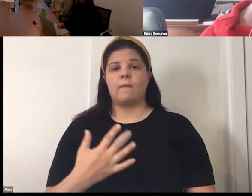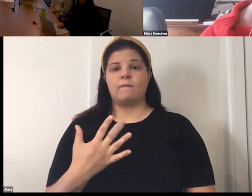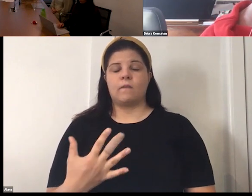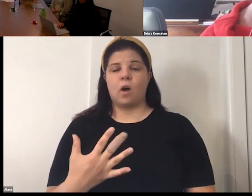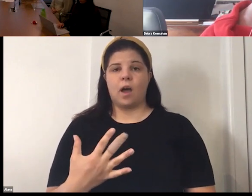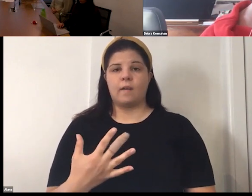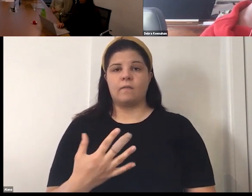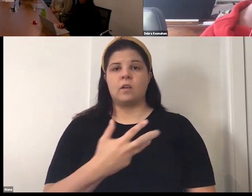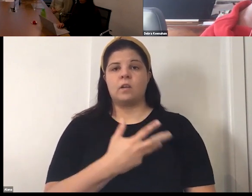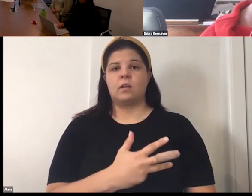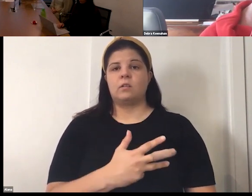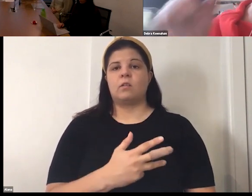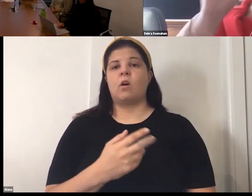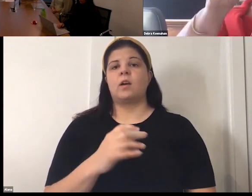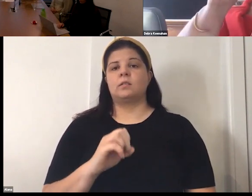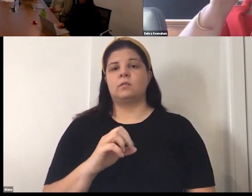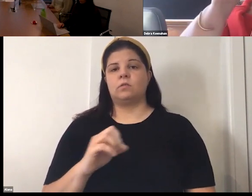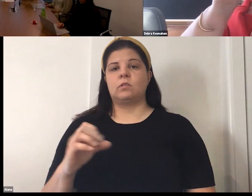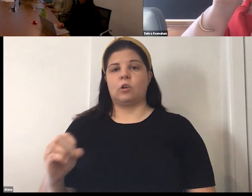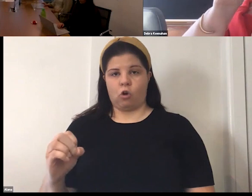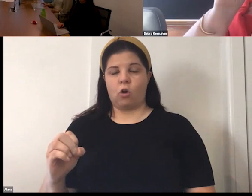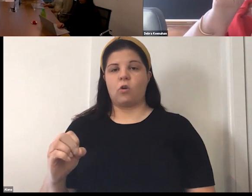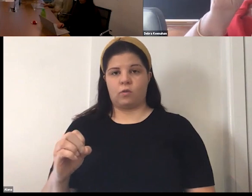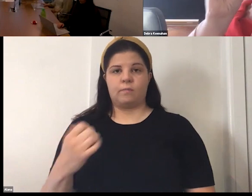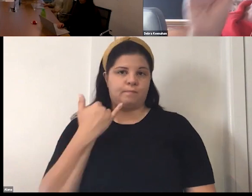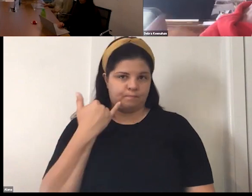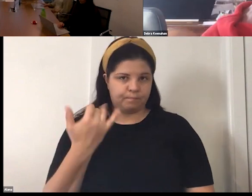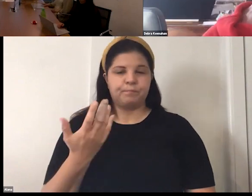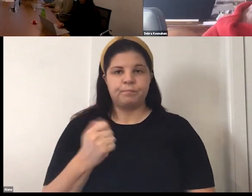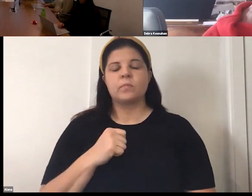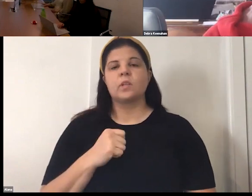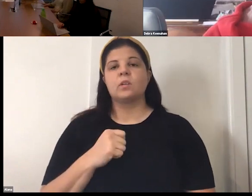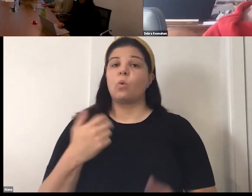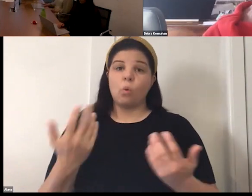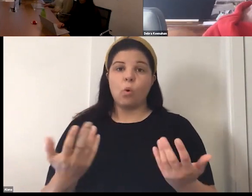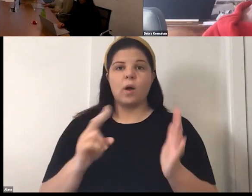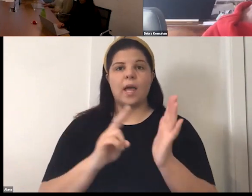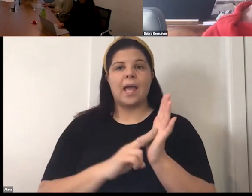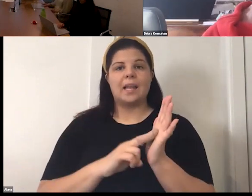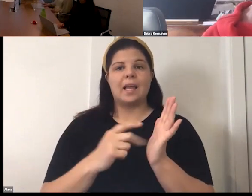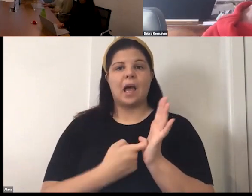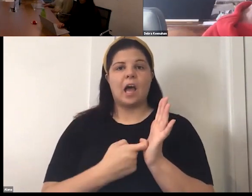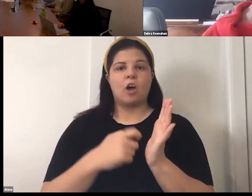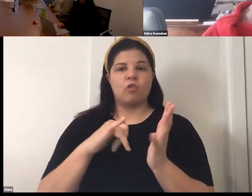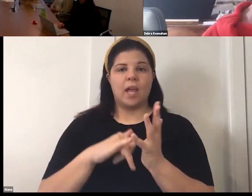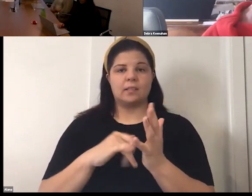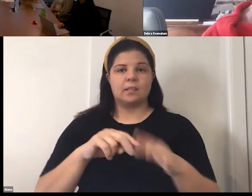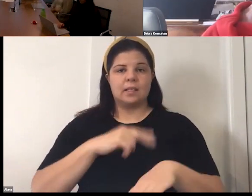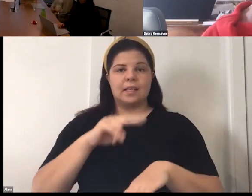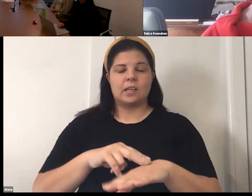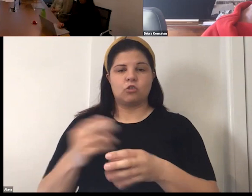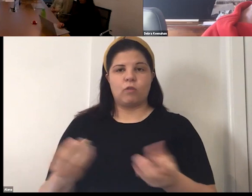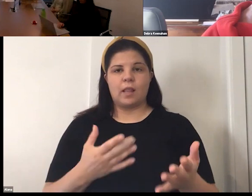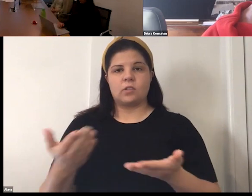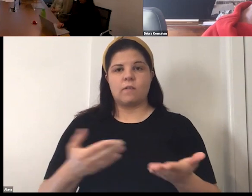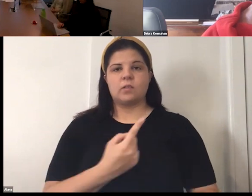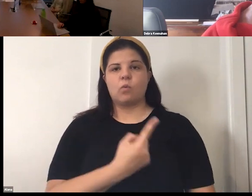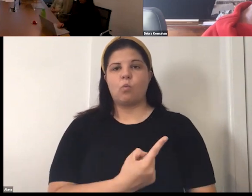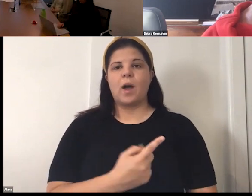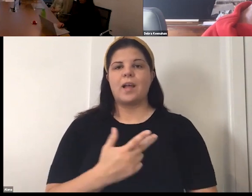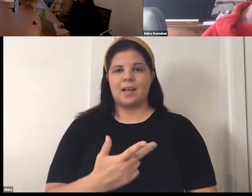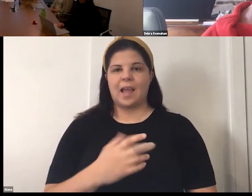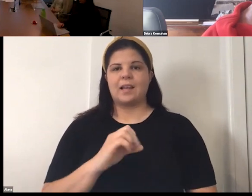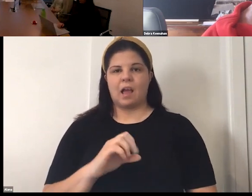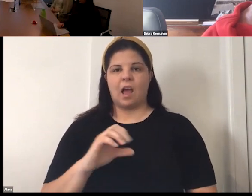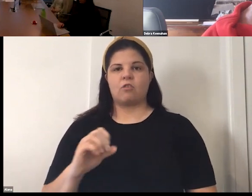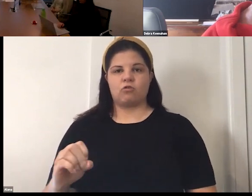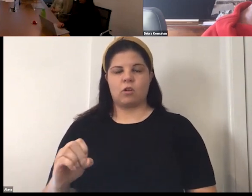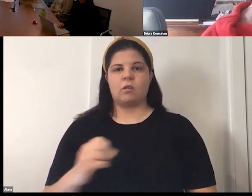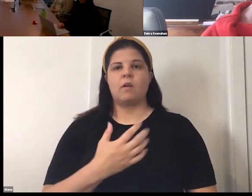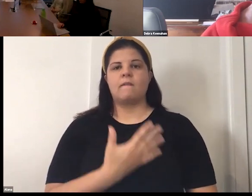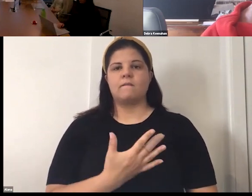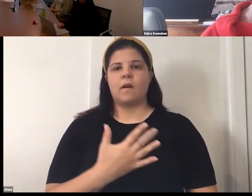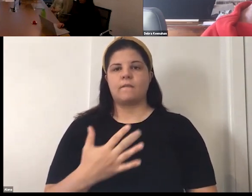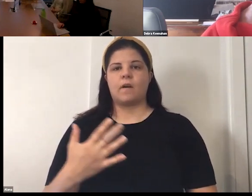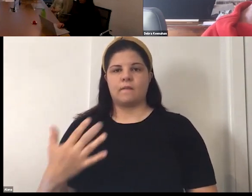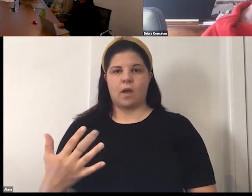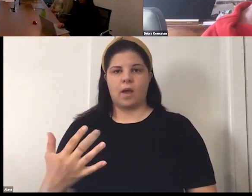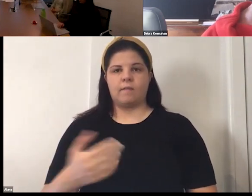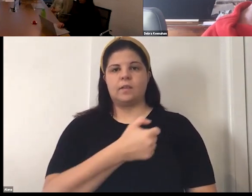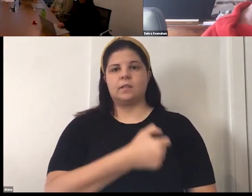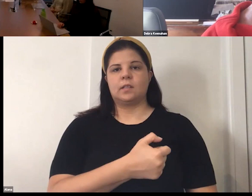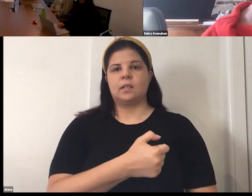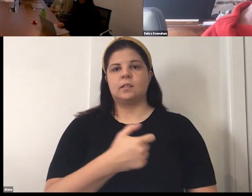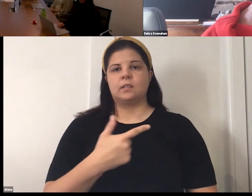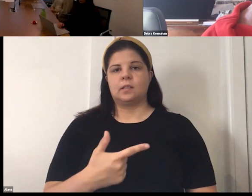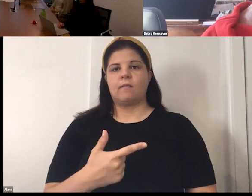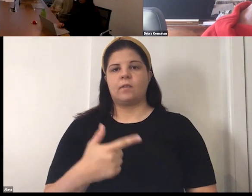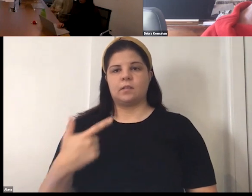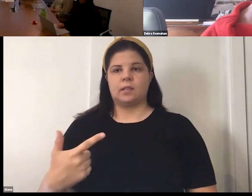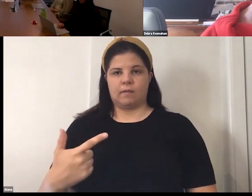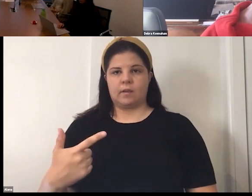The national relay service, which is 1800555677.